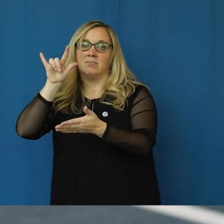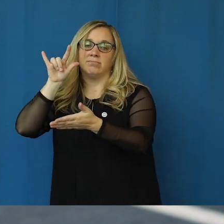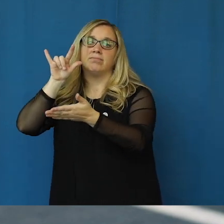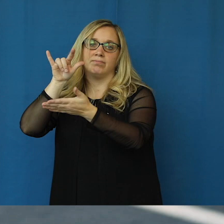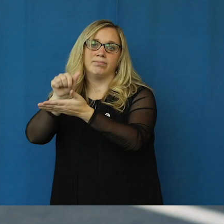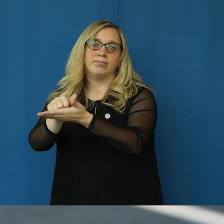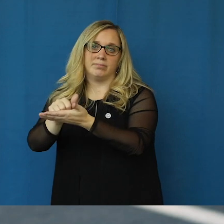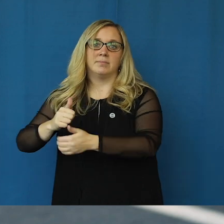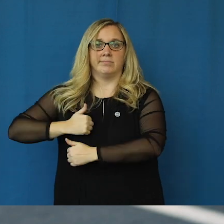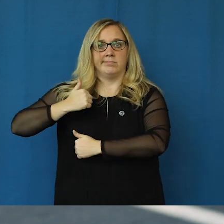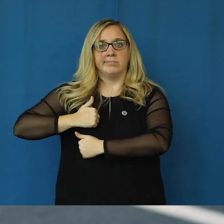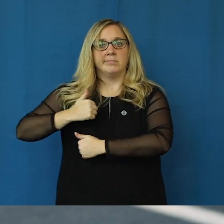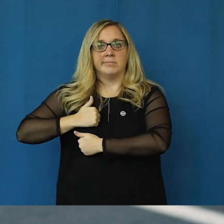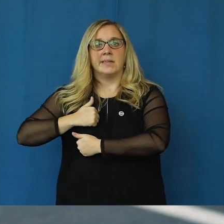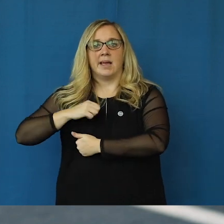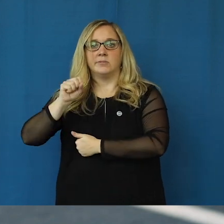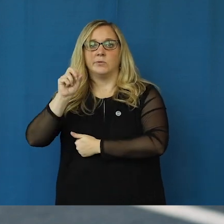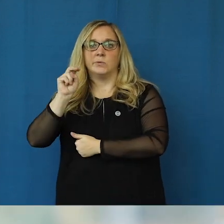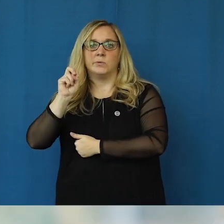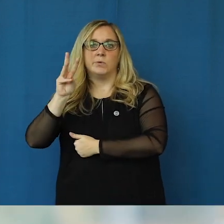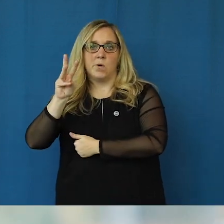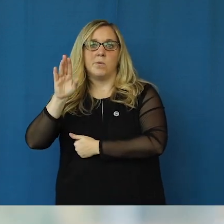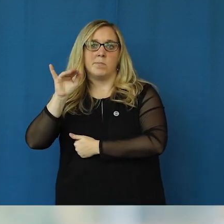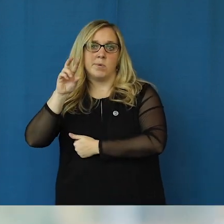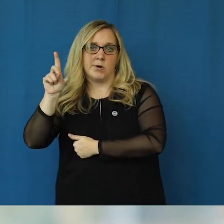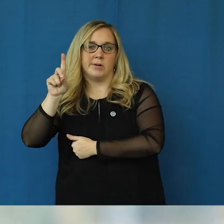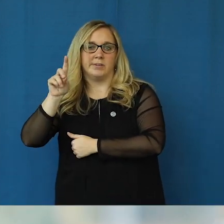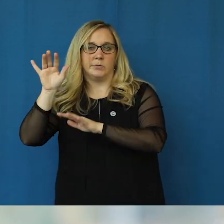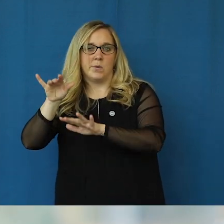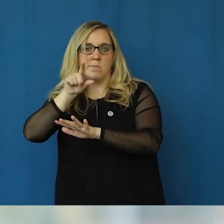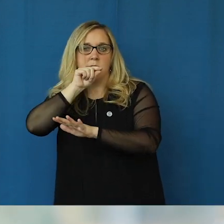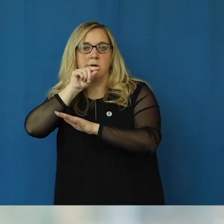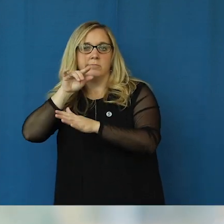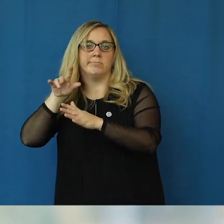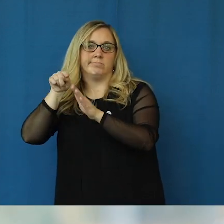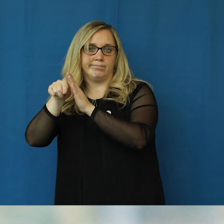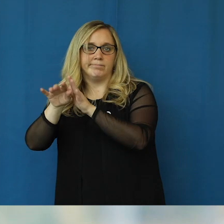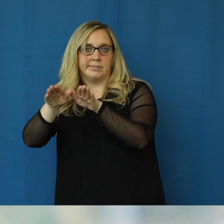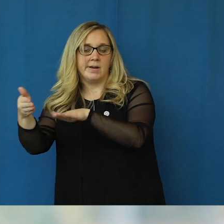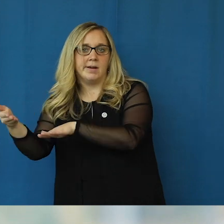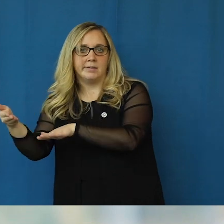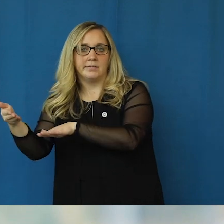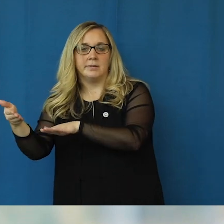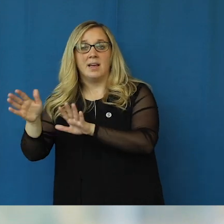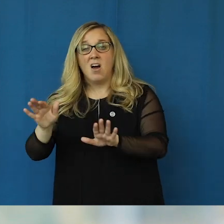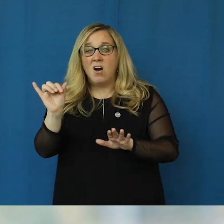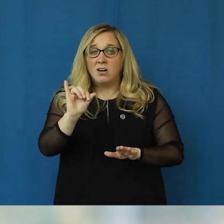Canadian Armed Forces and a Snow Bird. I remember everyday sitting with my boyfriend waiting for the update by the Premier and Dr. Strang.